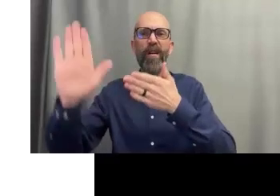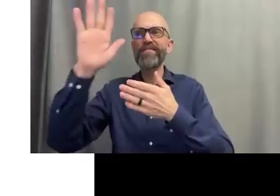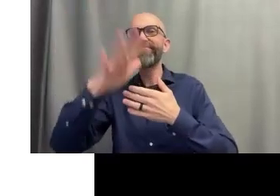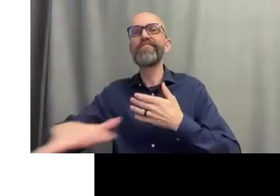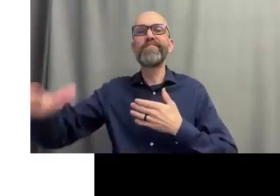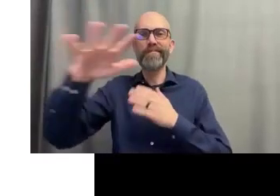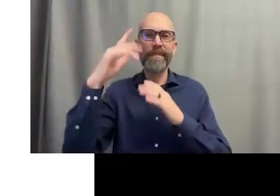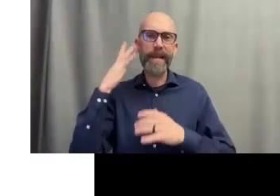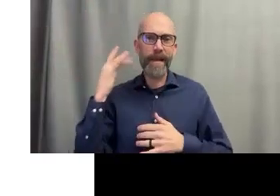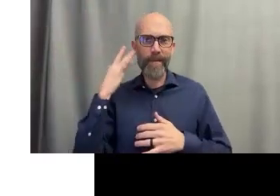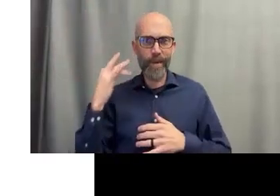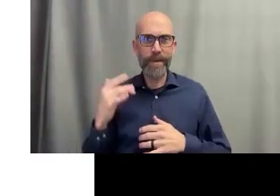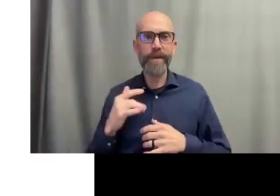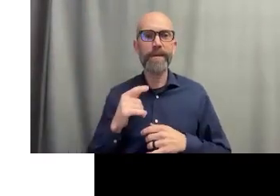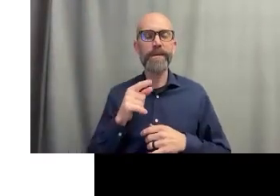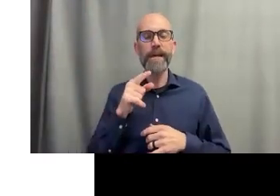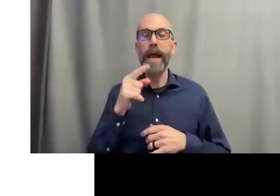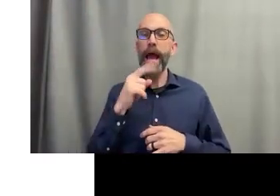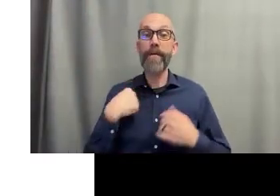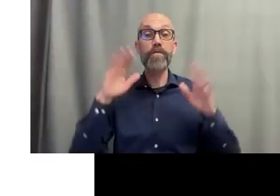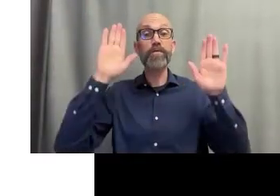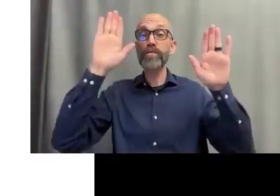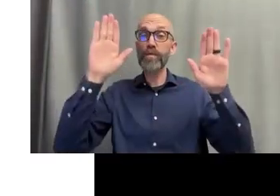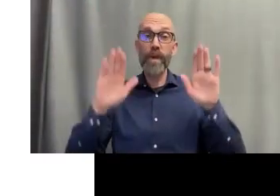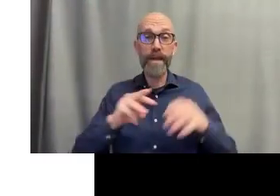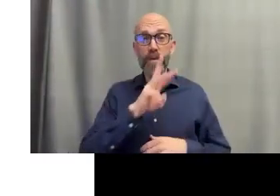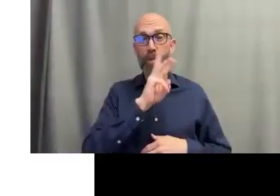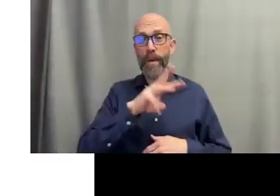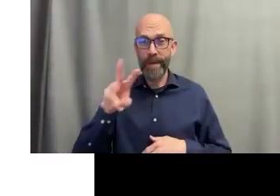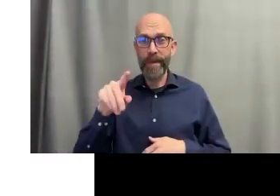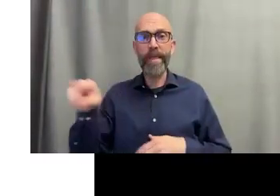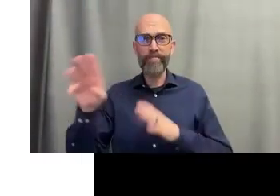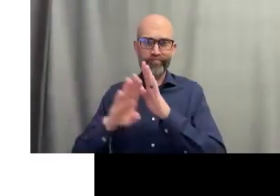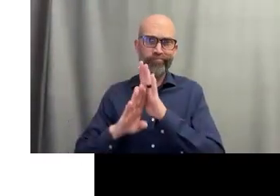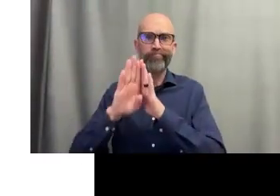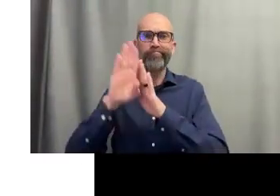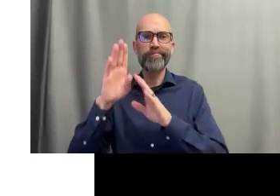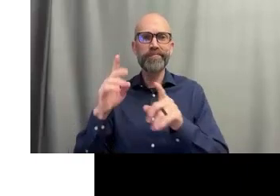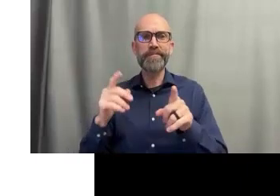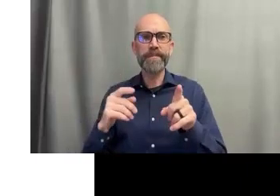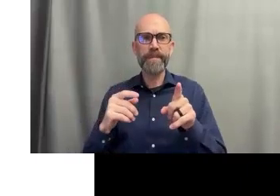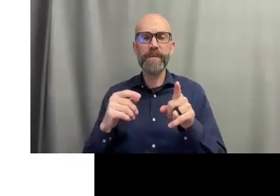And they have a really, really great website that they've been able to develop, throughout the years.